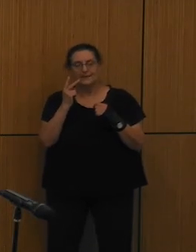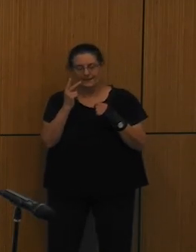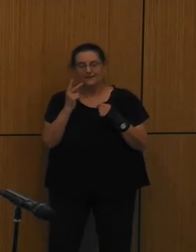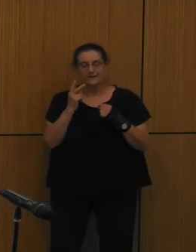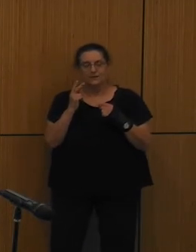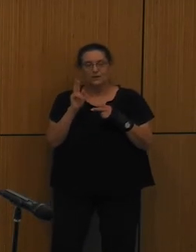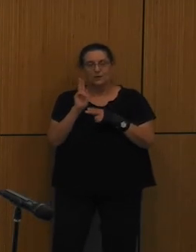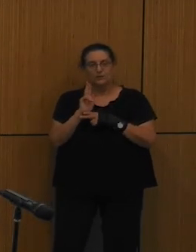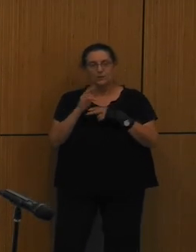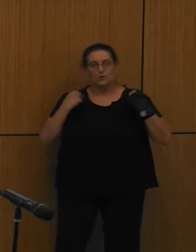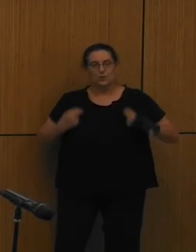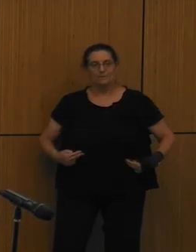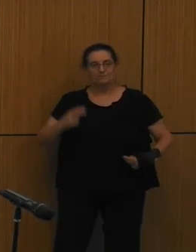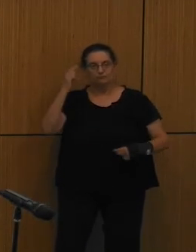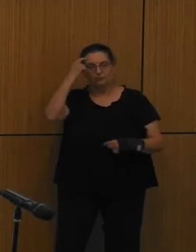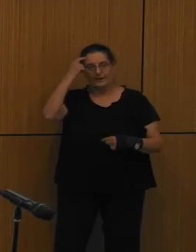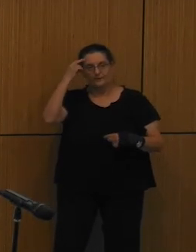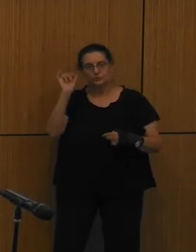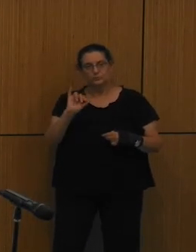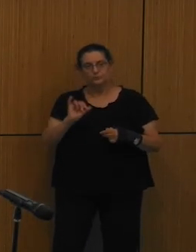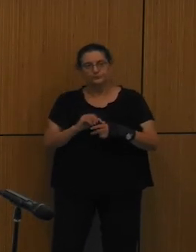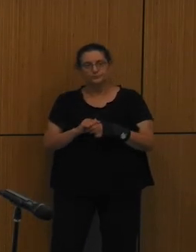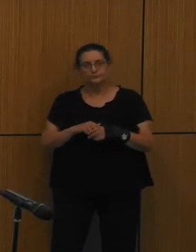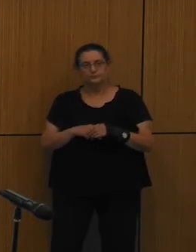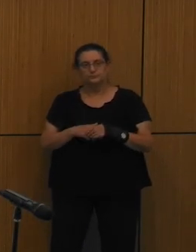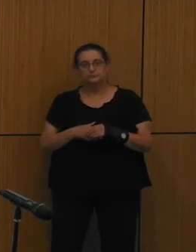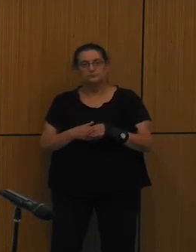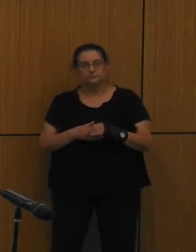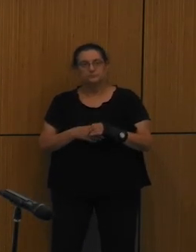So this is a series of those snapshots collected,